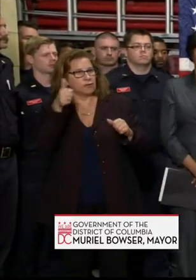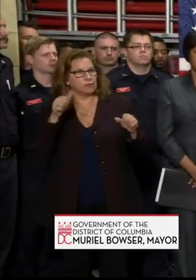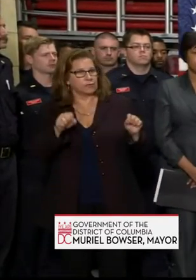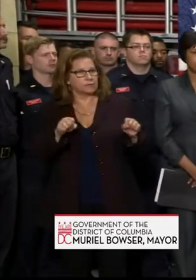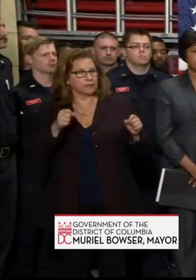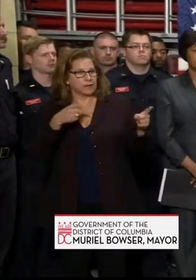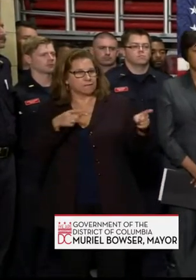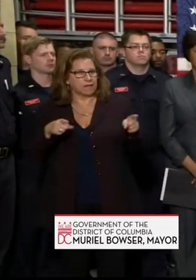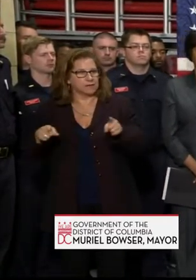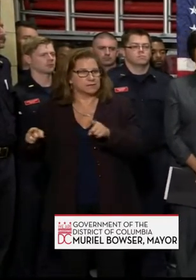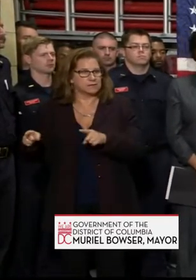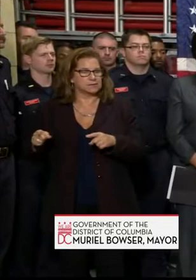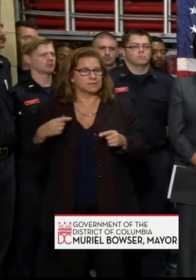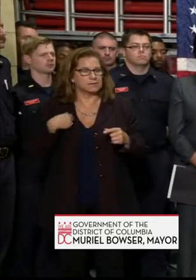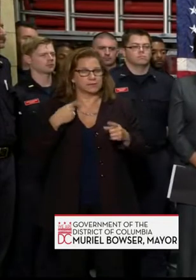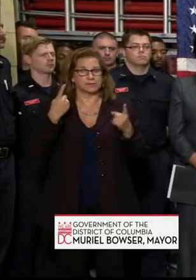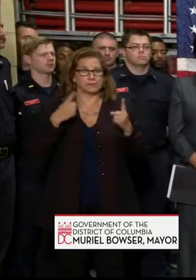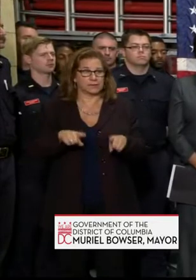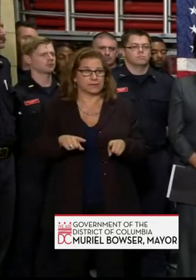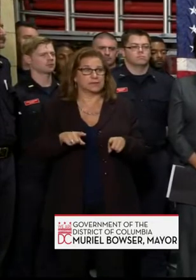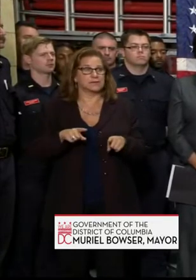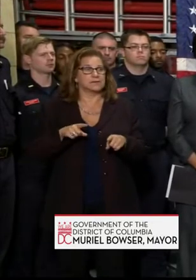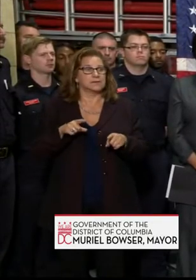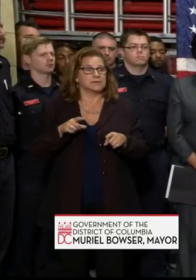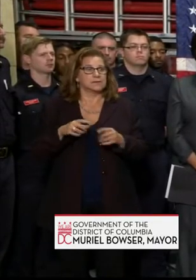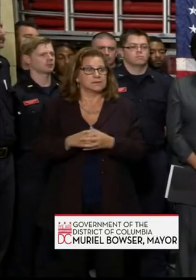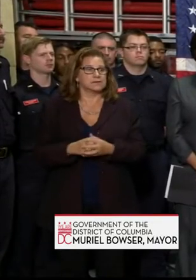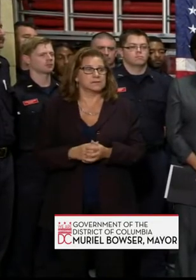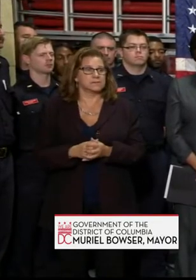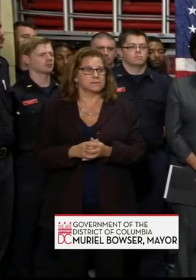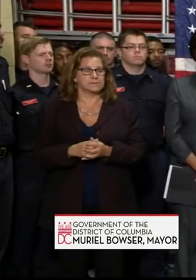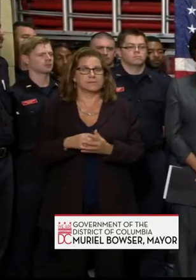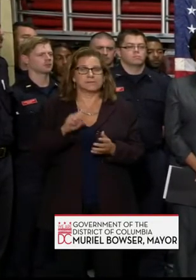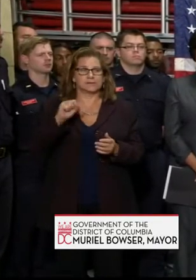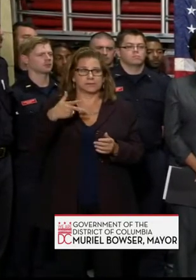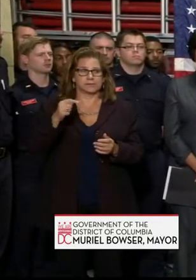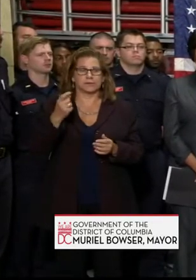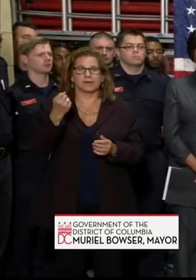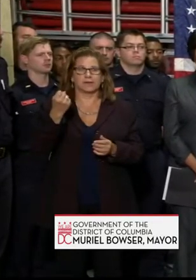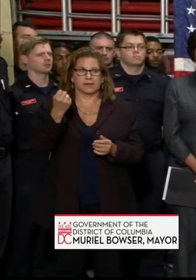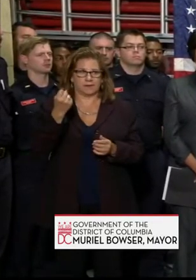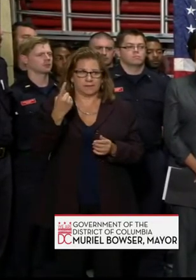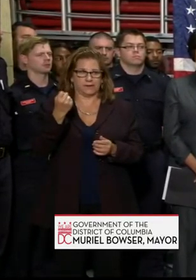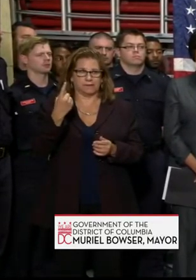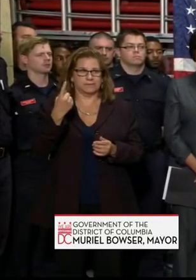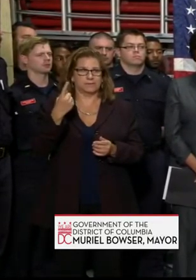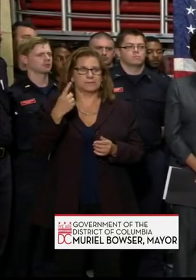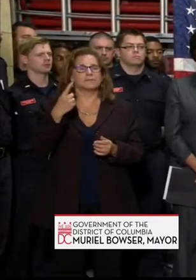RESOLUTION BE CITED AS A SEPTEMBER 11 EMERGENCY AND FIRST RESPONDERS REMEMBRANCE IN RECOGNITION RESOLUTION OF 2018.